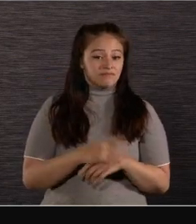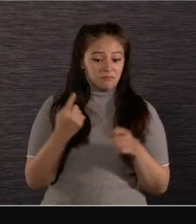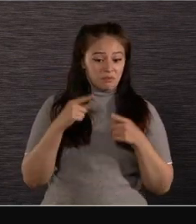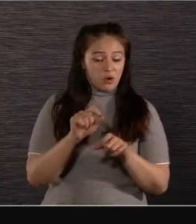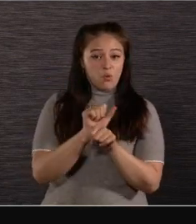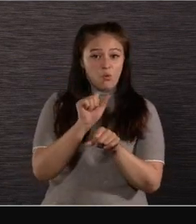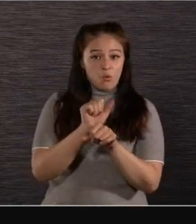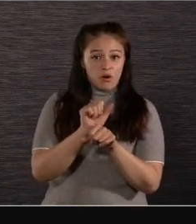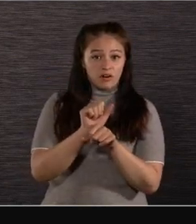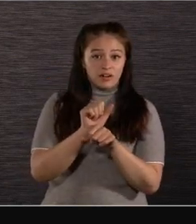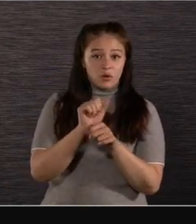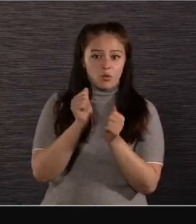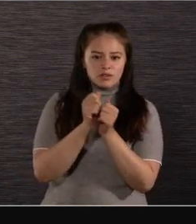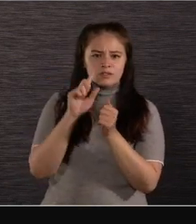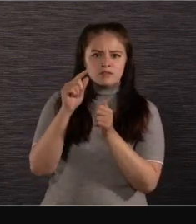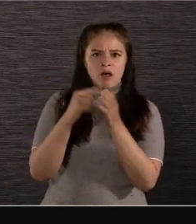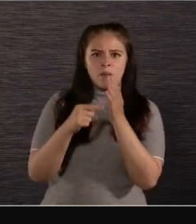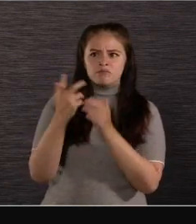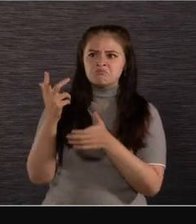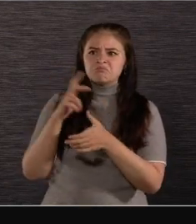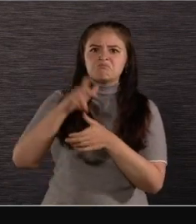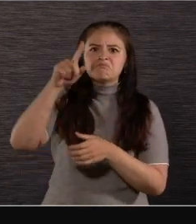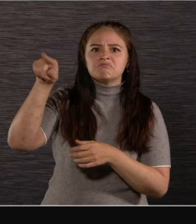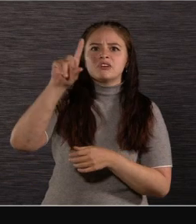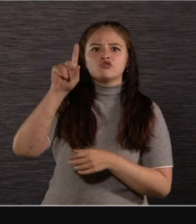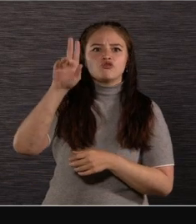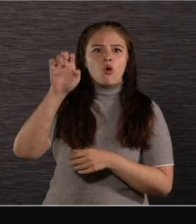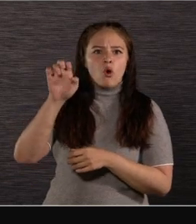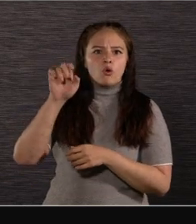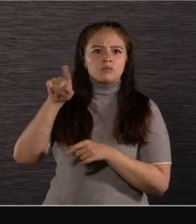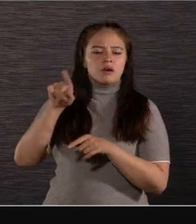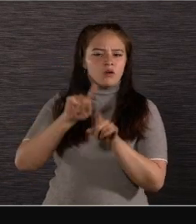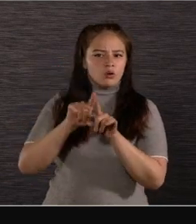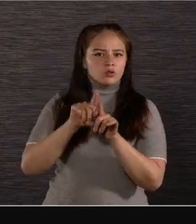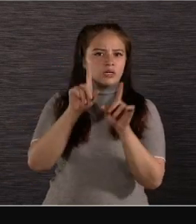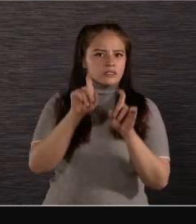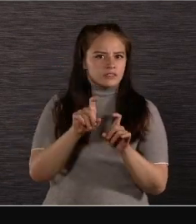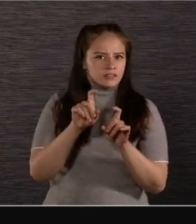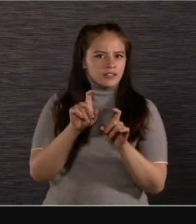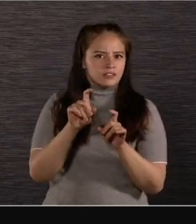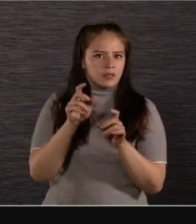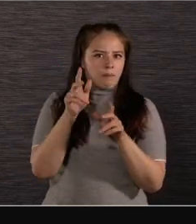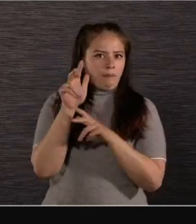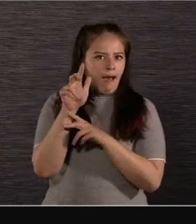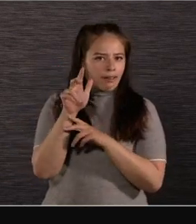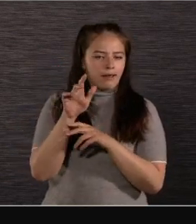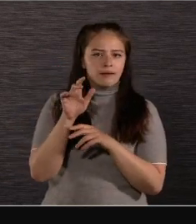drone manufacturers, not only as a test pilot, but also helping them develop their systems and creating content.